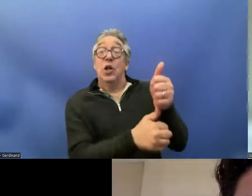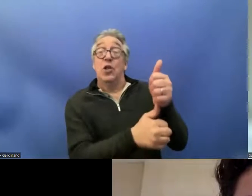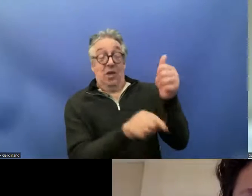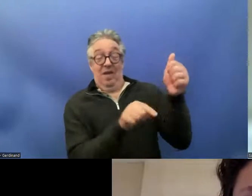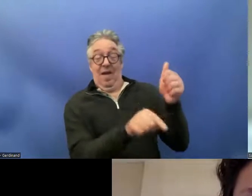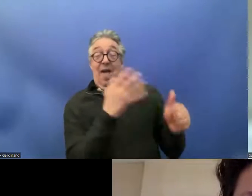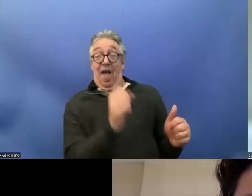story.